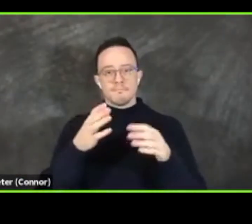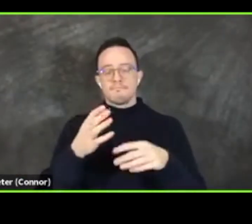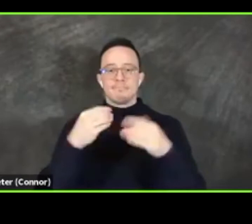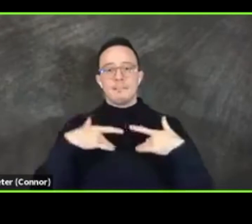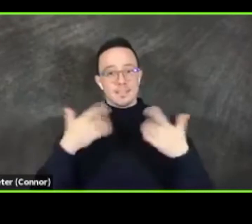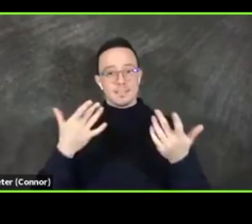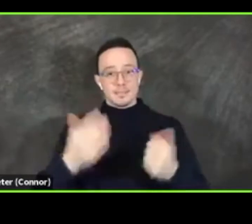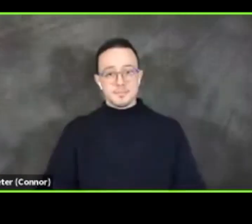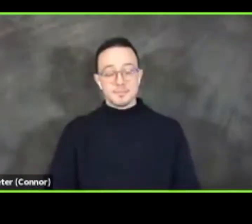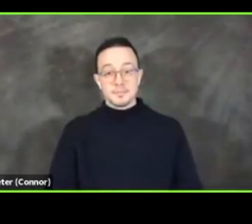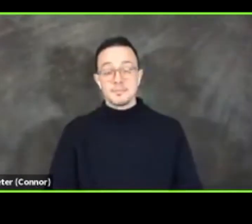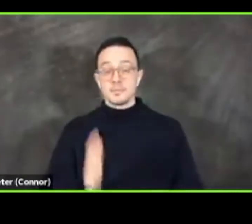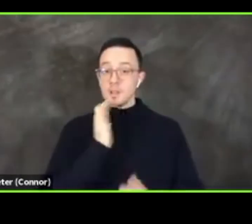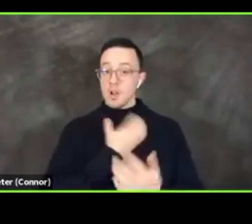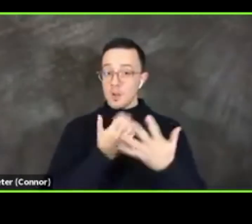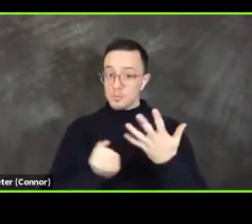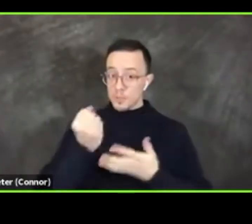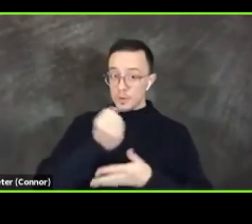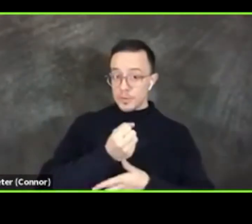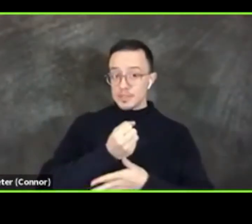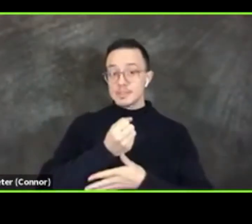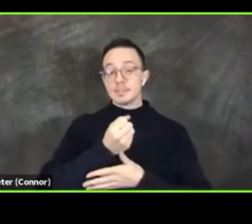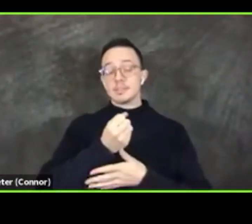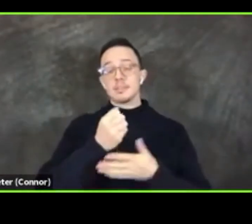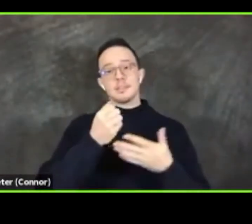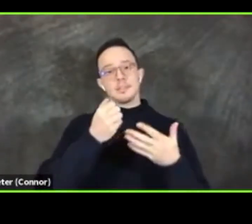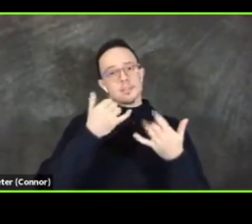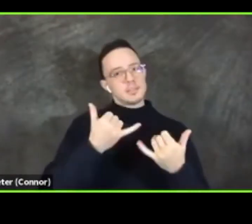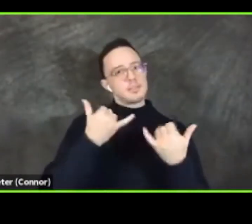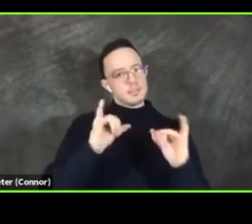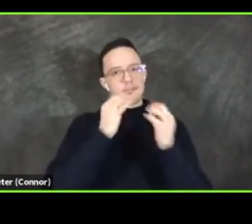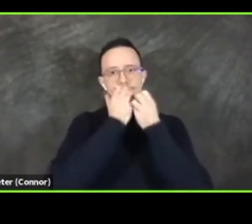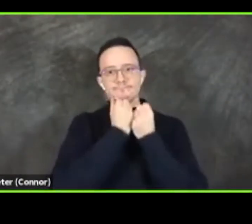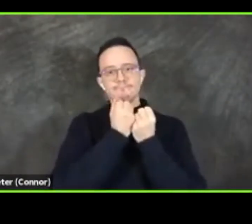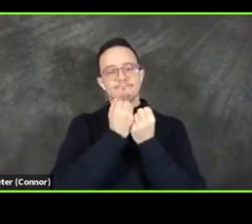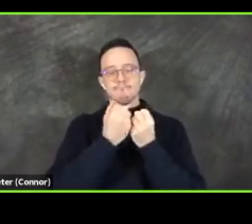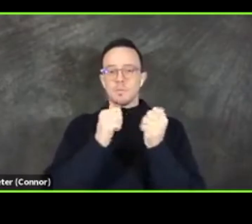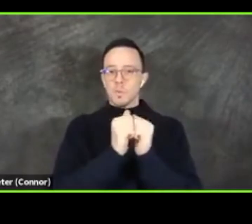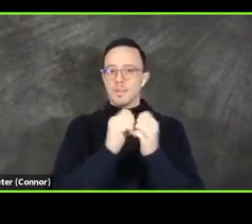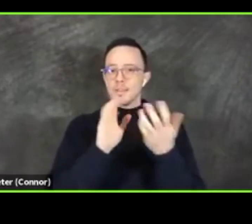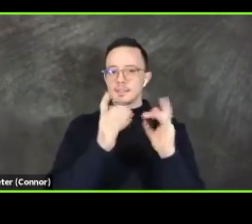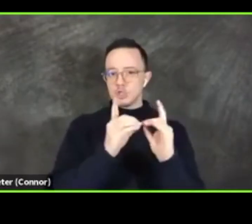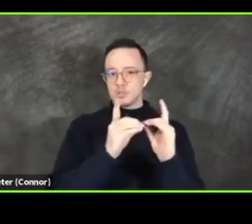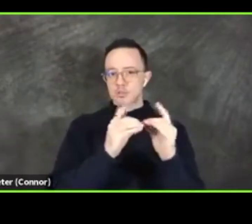IN TURNING THE GATHERINGS INTO A DIGITAL EVENT, WE HAVE ASL INTERPRETERS FROM LC INTERPRETING